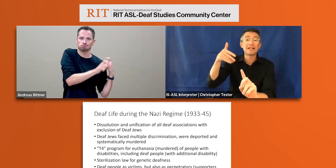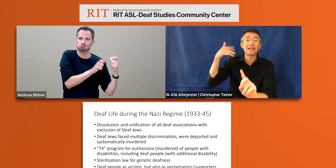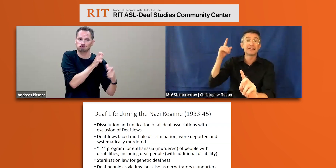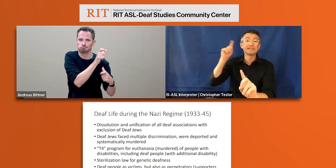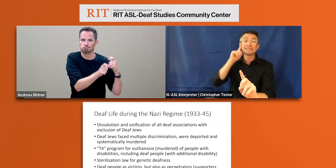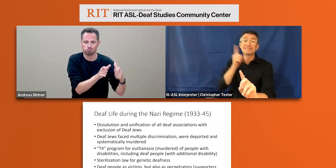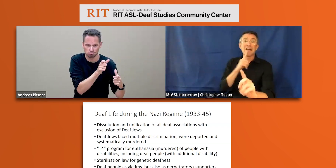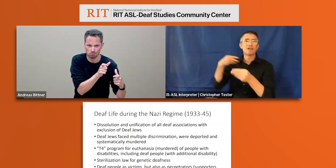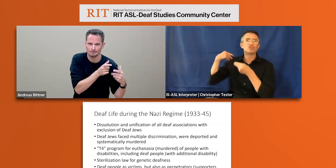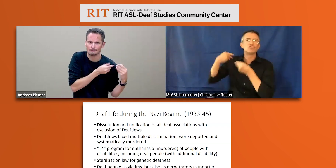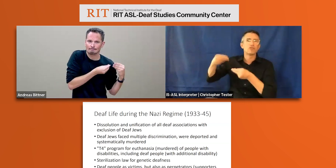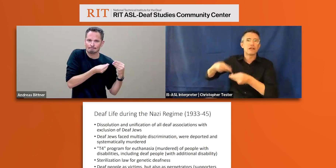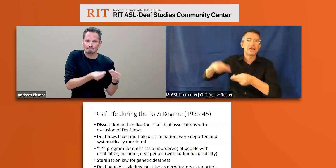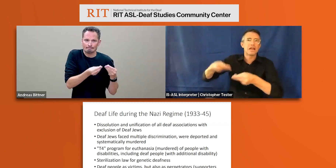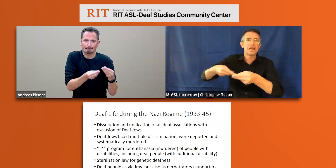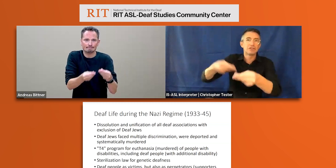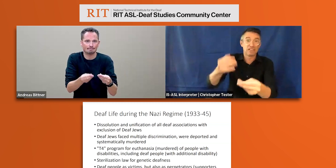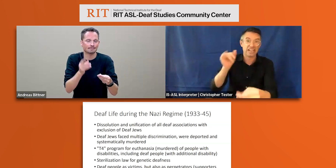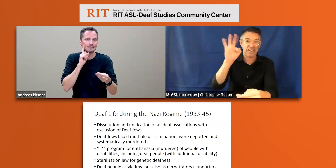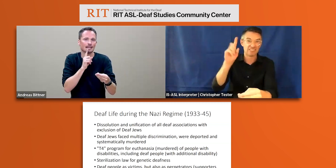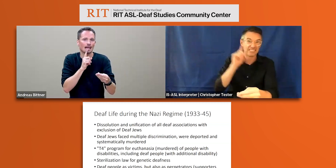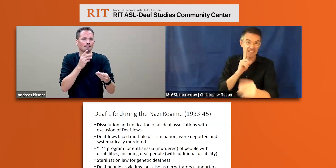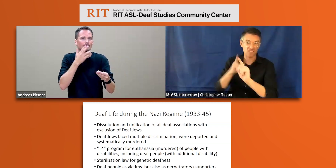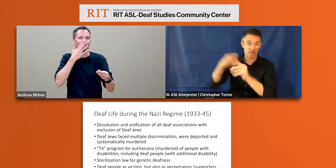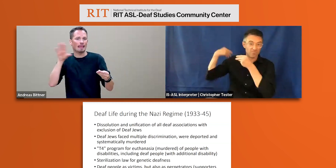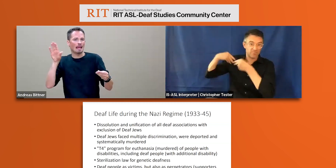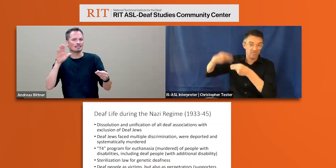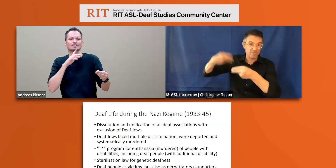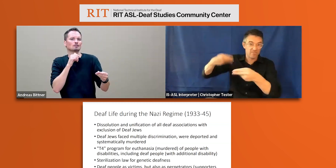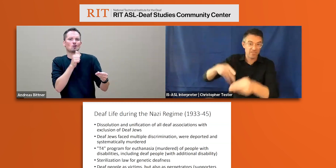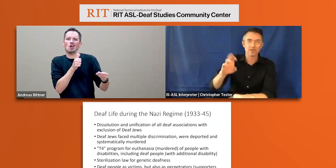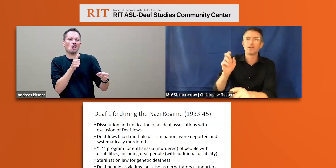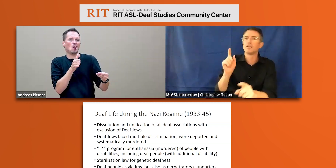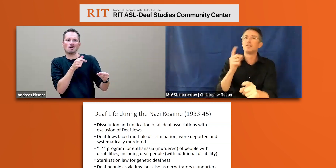If it happened to be found that the deafness in their family